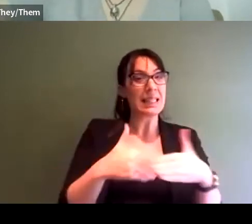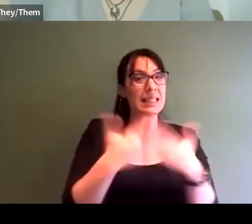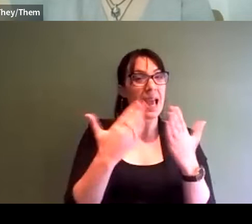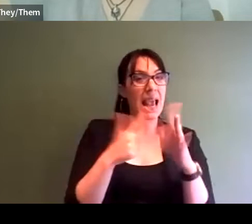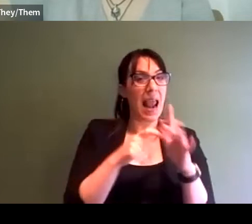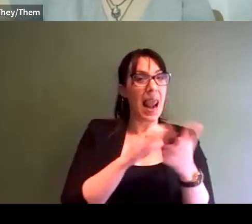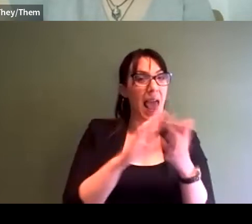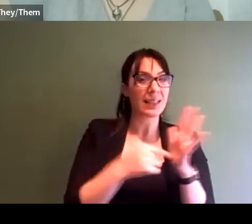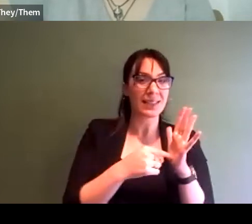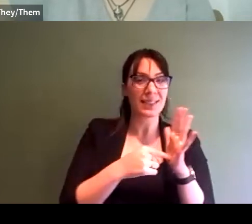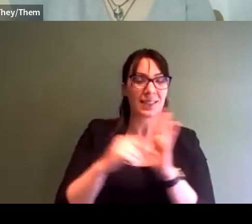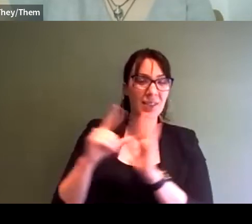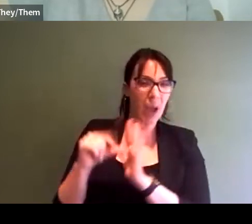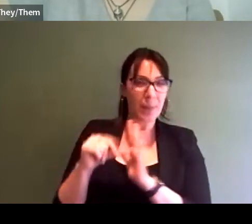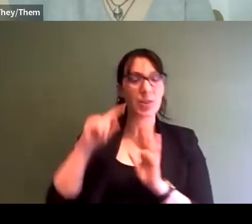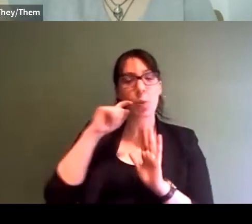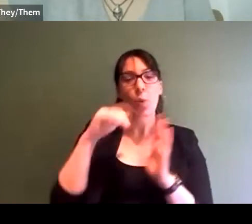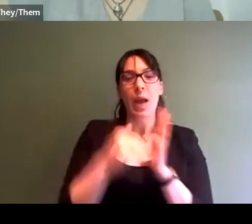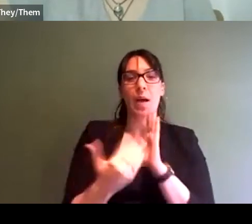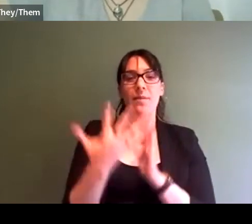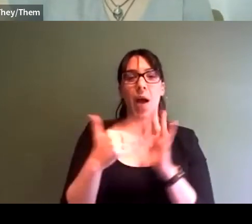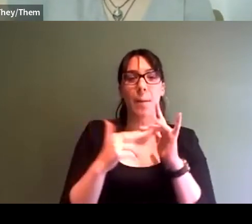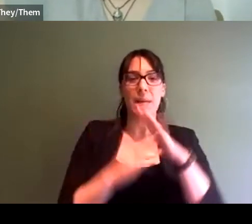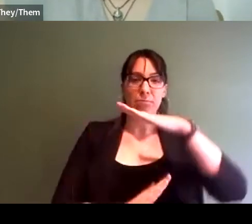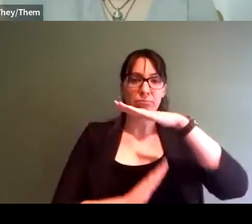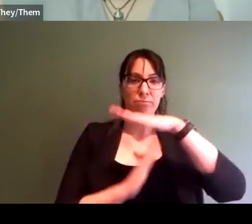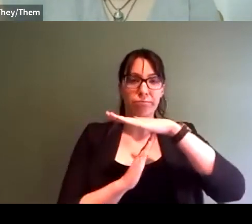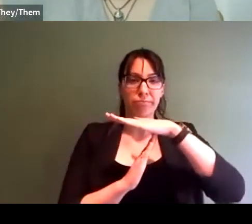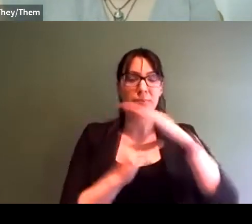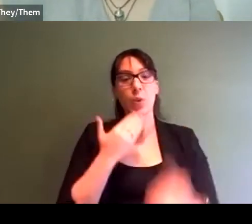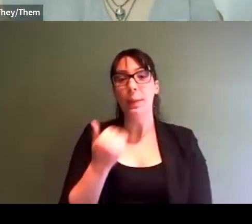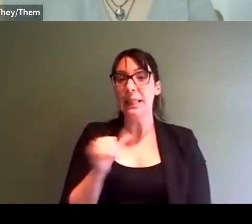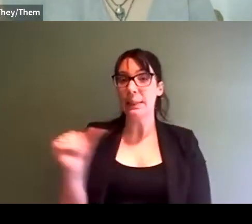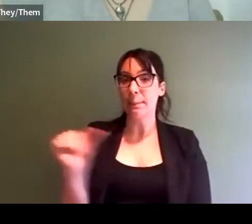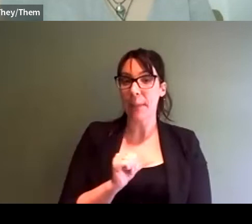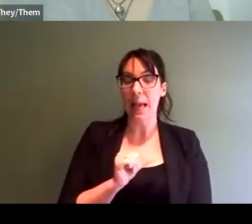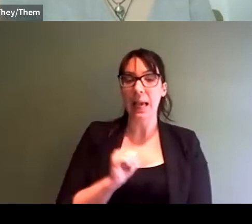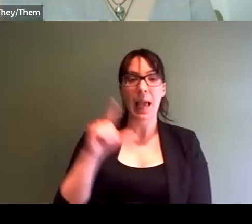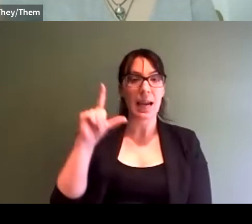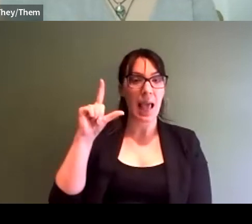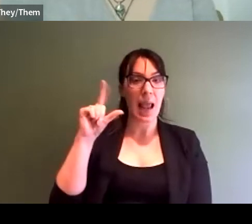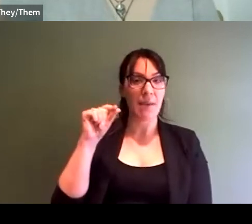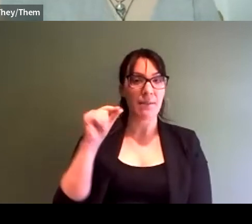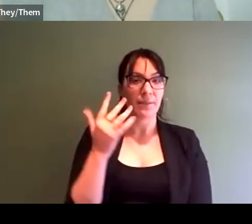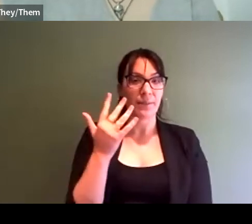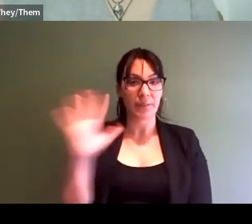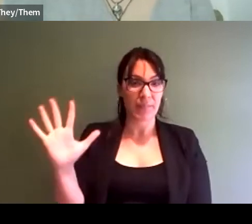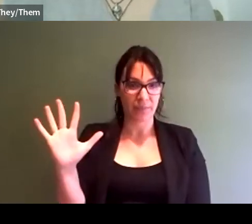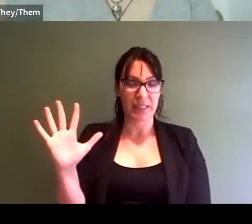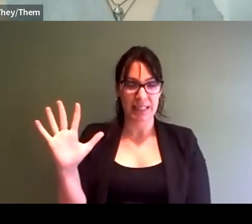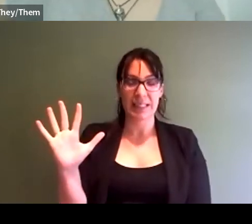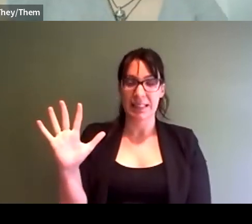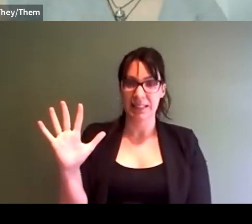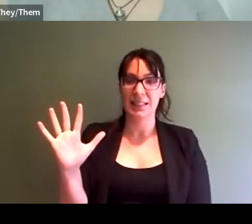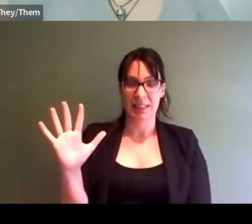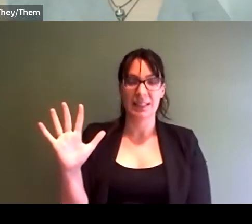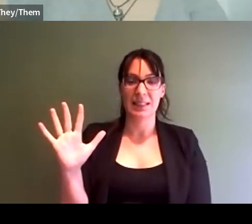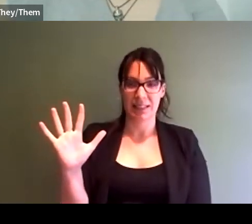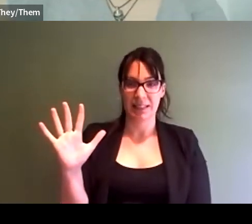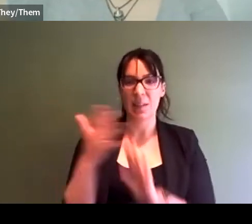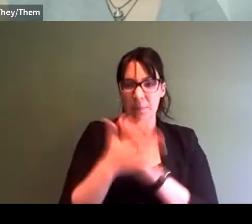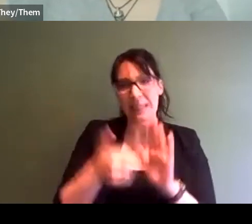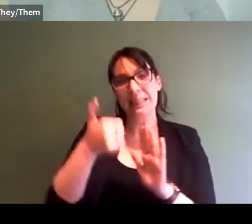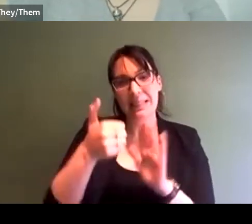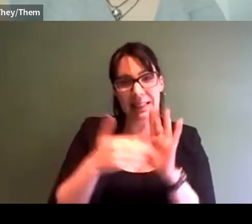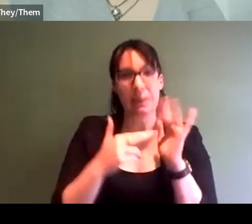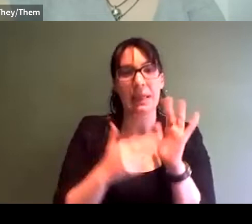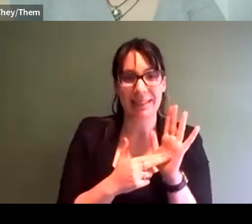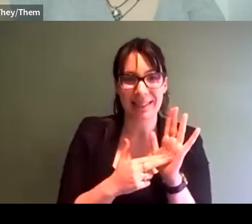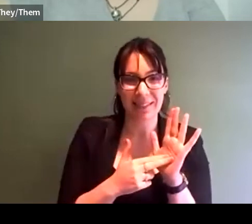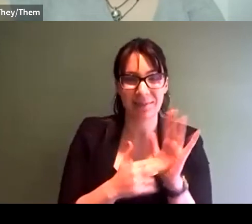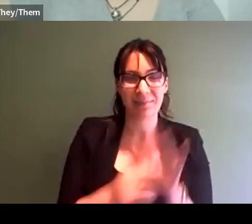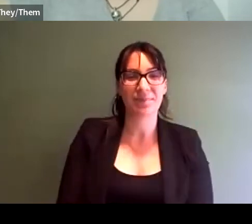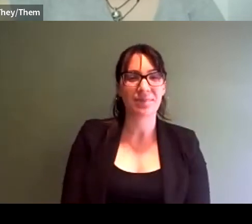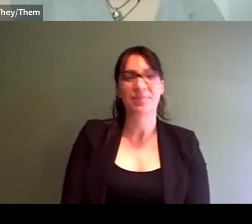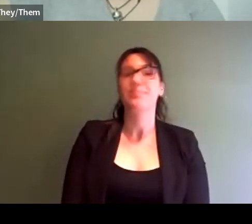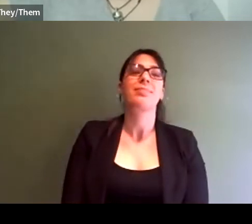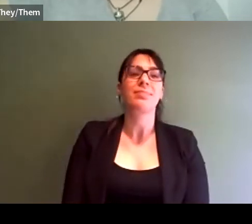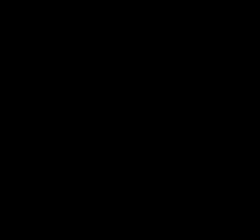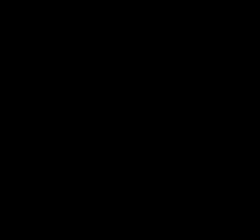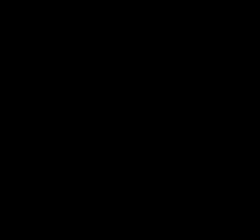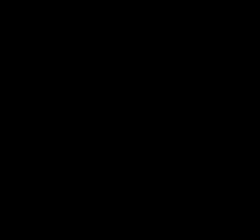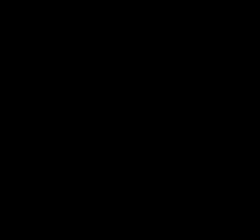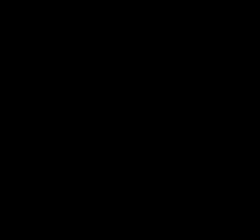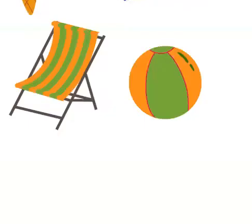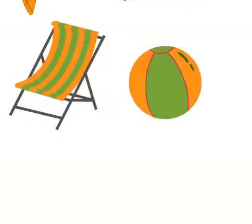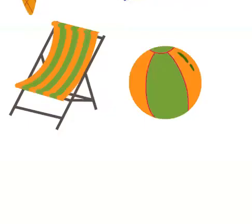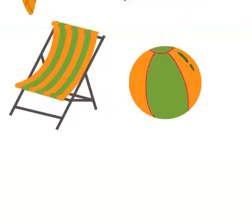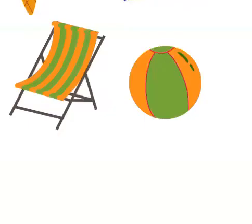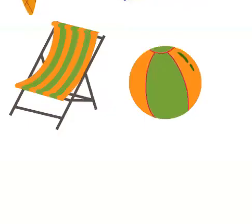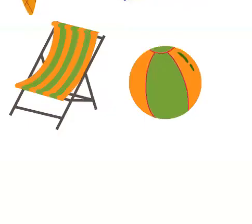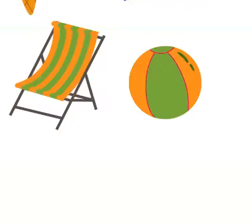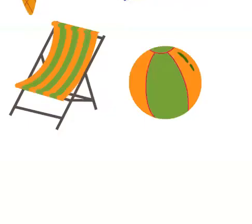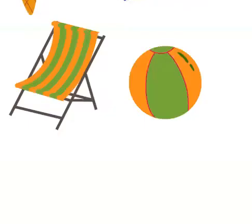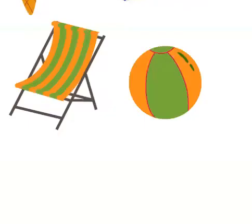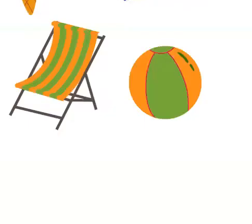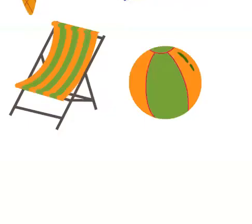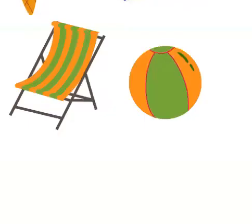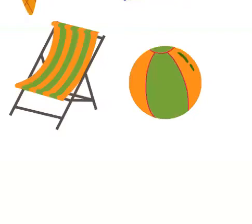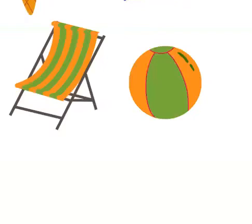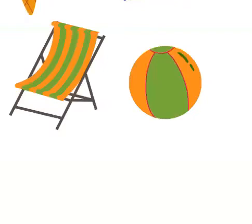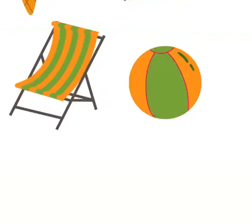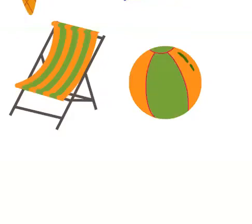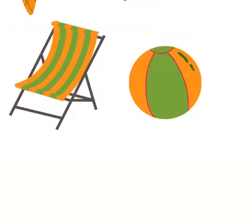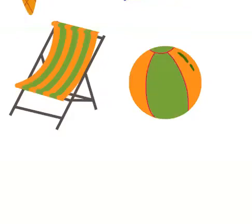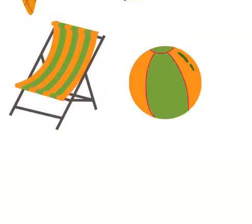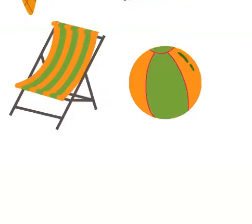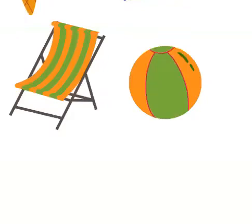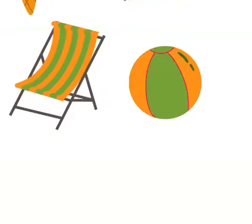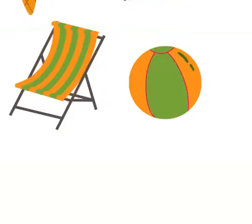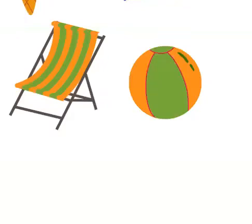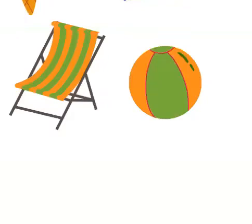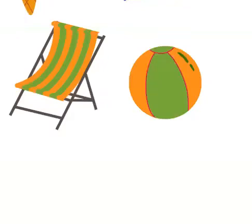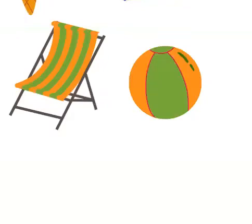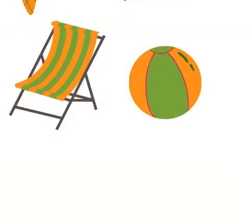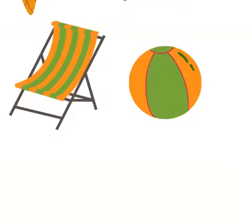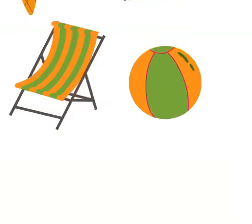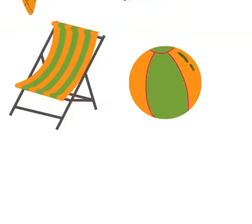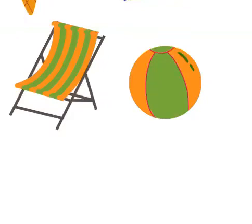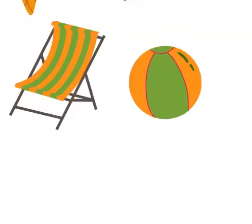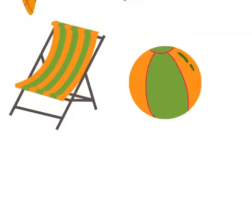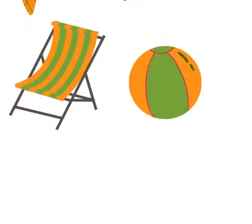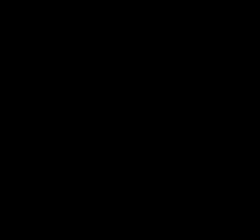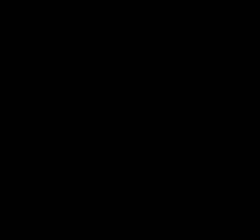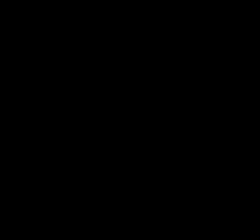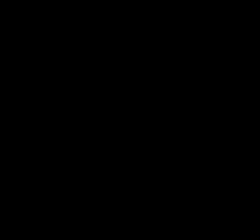So we're going to take a five minute break. So if I could get you to come back at 1115.